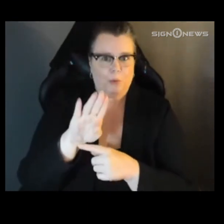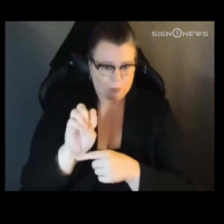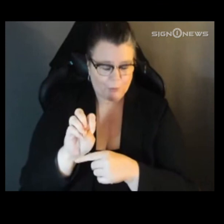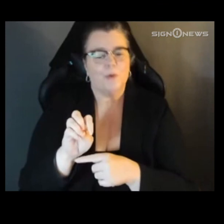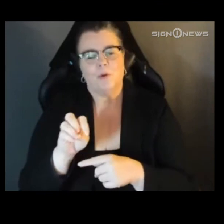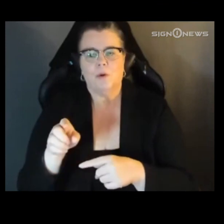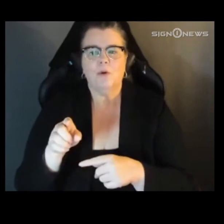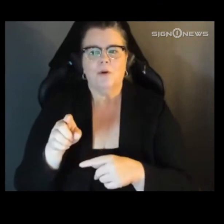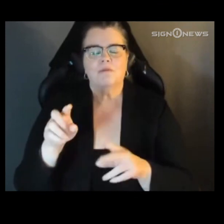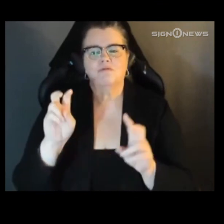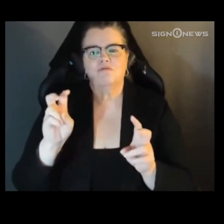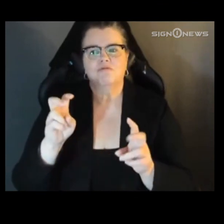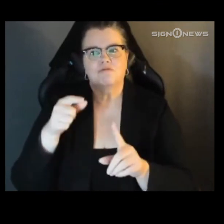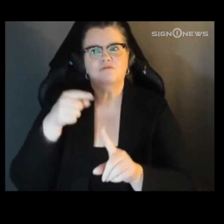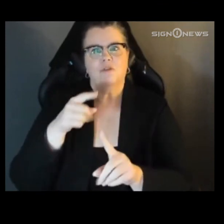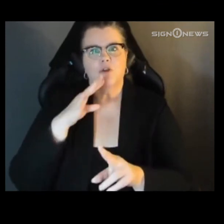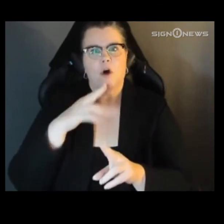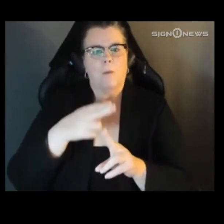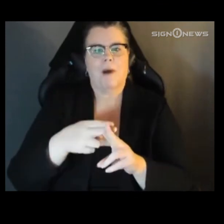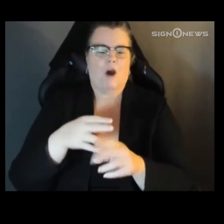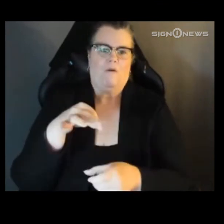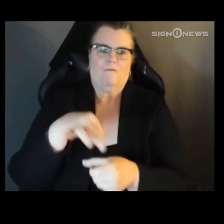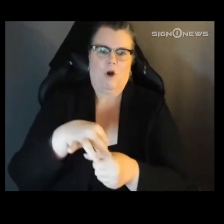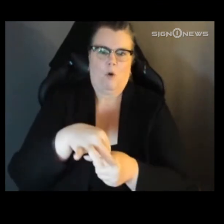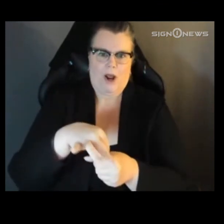I'm not going to send it over Regina to talk about voting resources